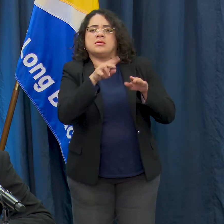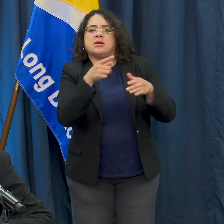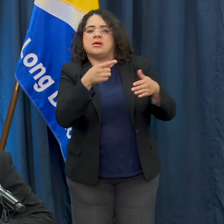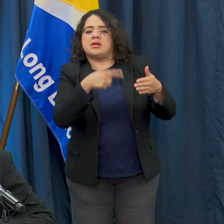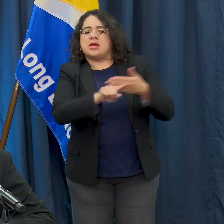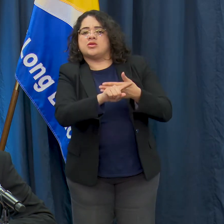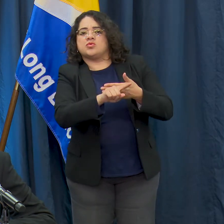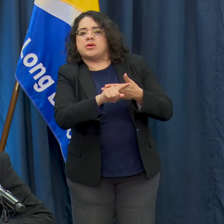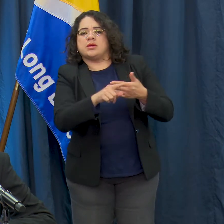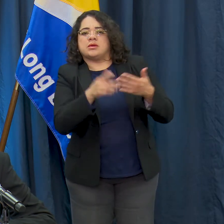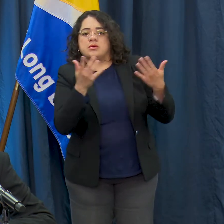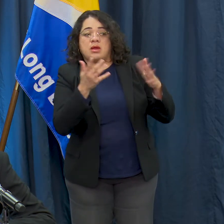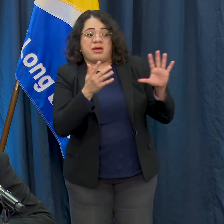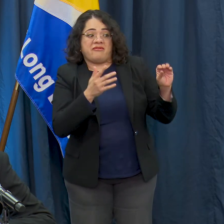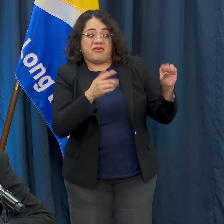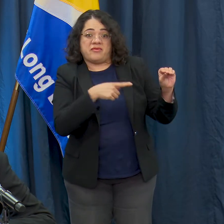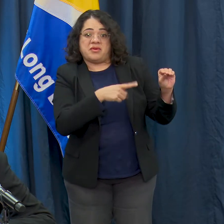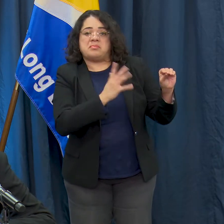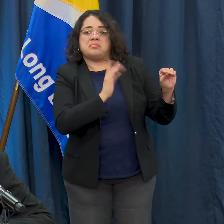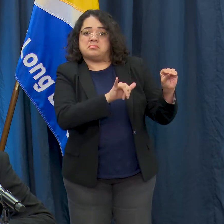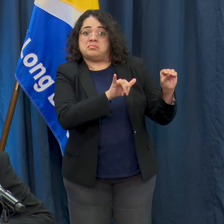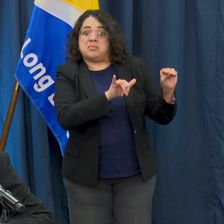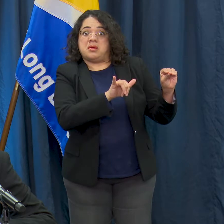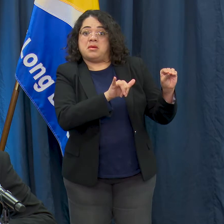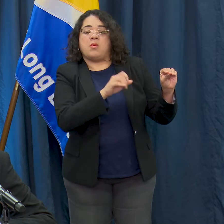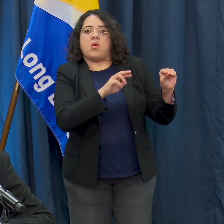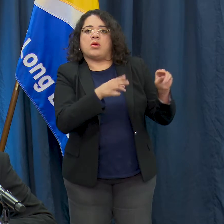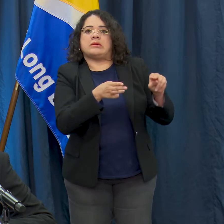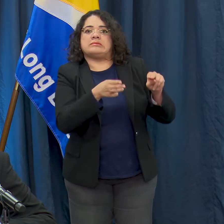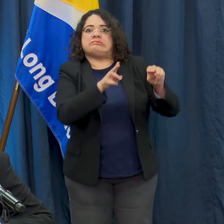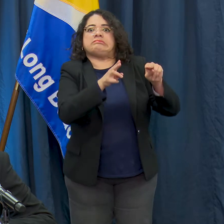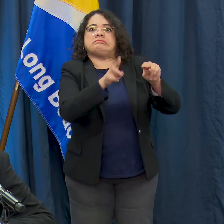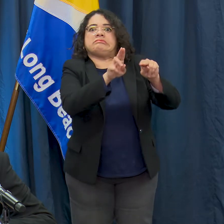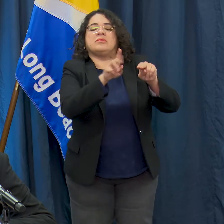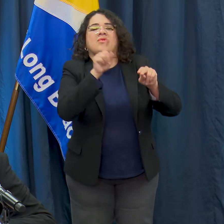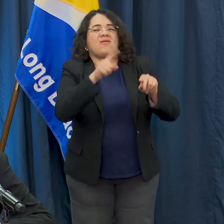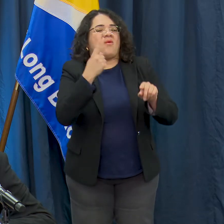is not spiking in any way and that's something that we have to be aware of as